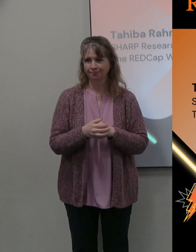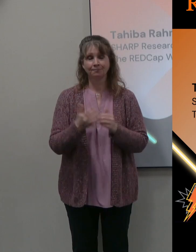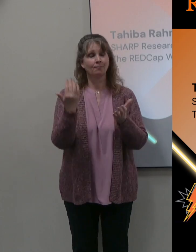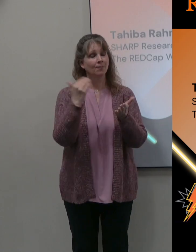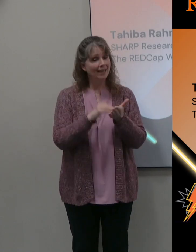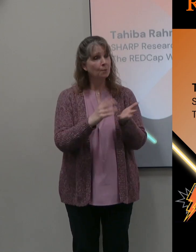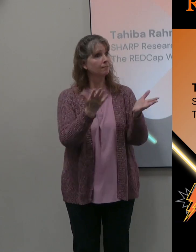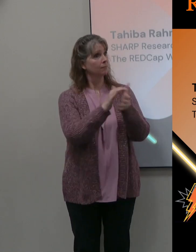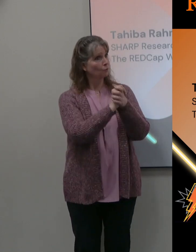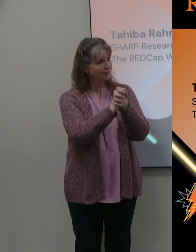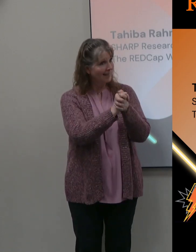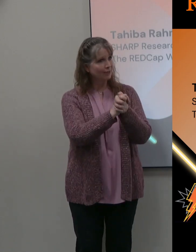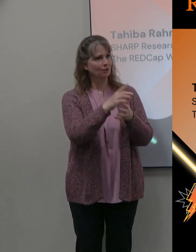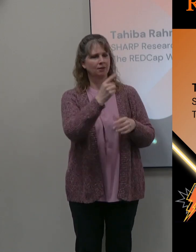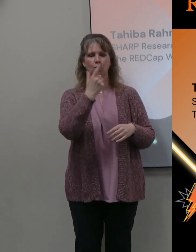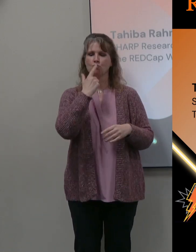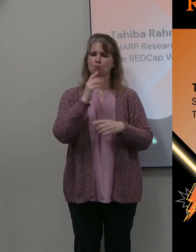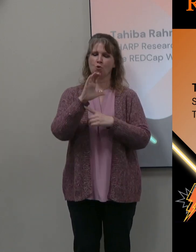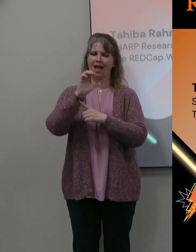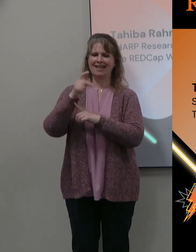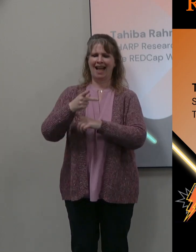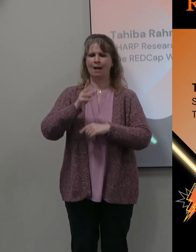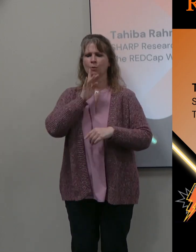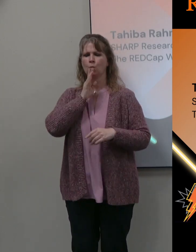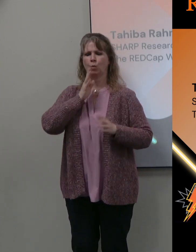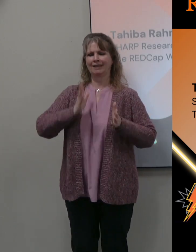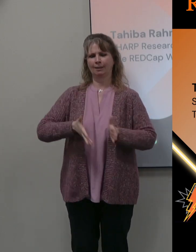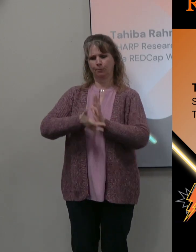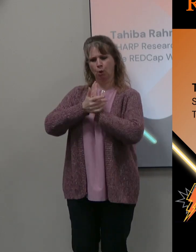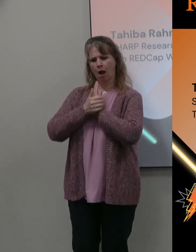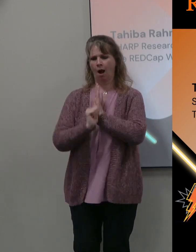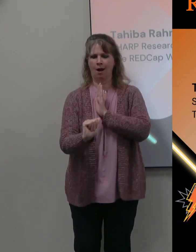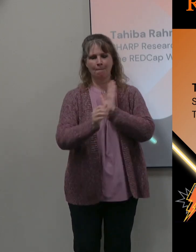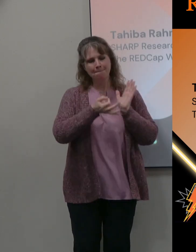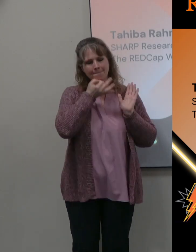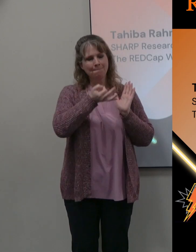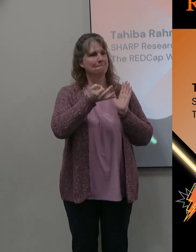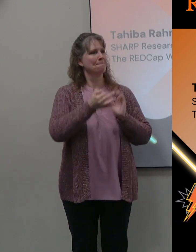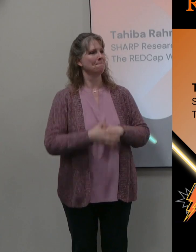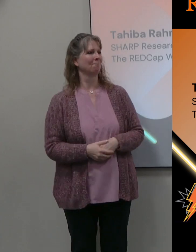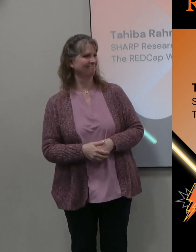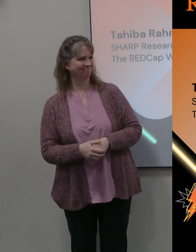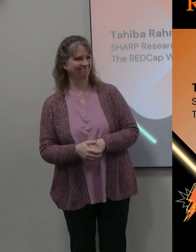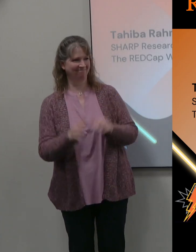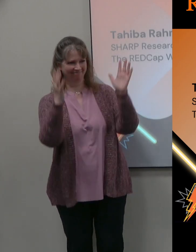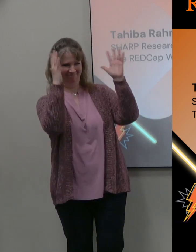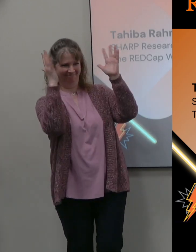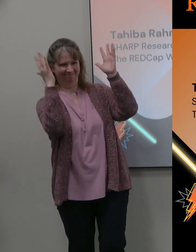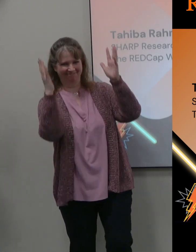this project going forward. But again, I just want to congratulate her as the REDCap whisperer and the expert.